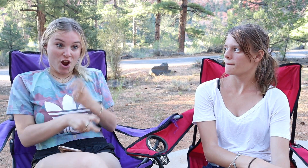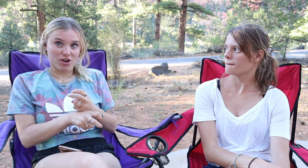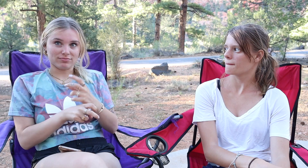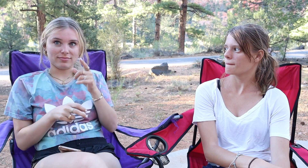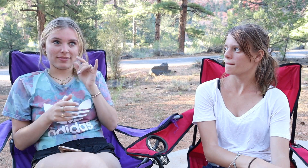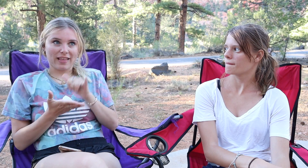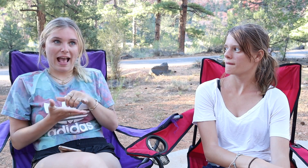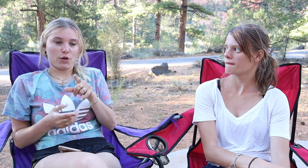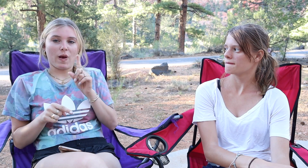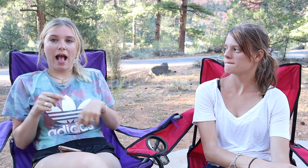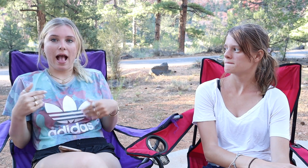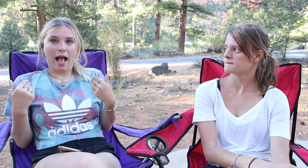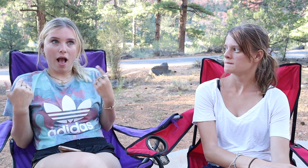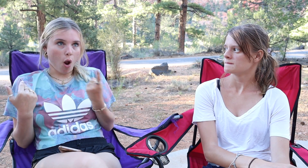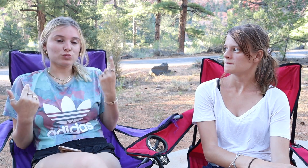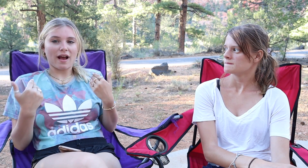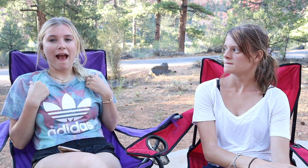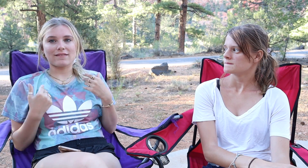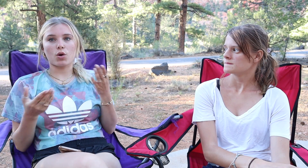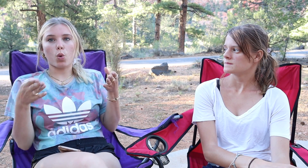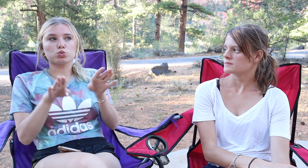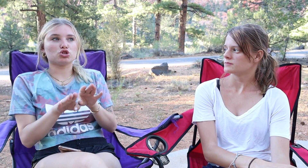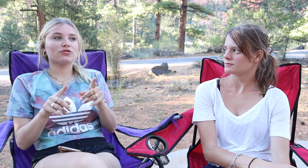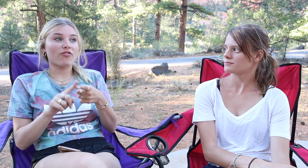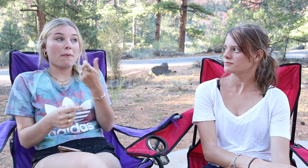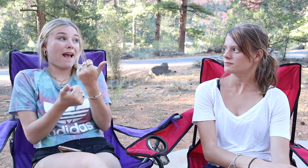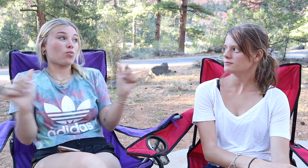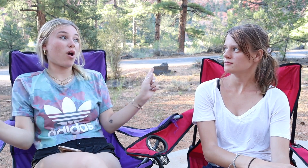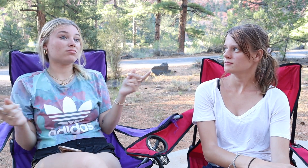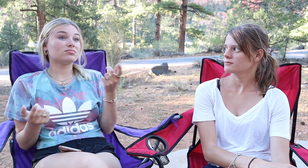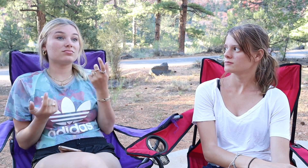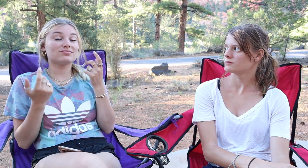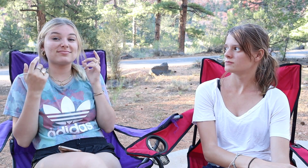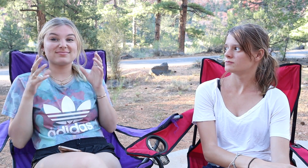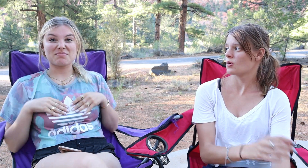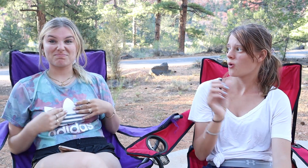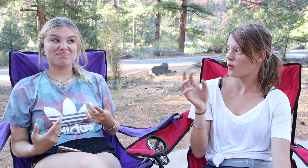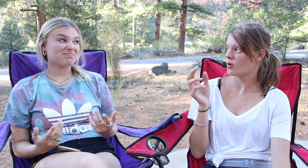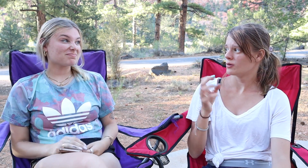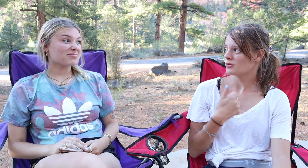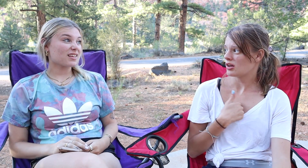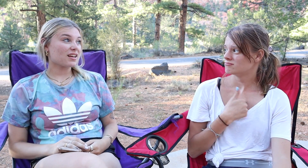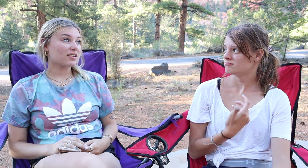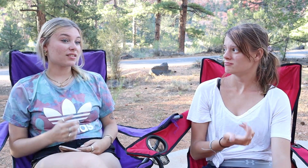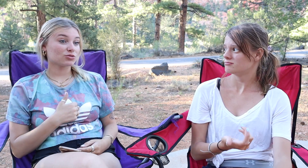that you can't always have closure from anyone else K: or their apologies